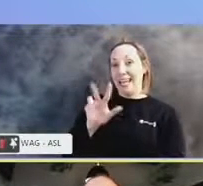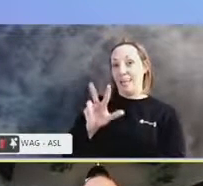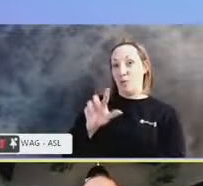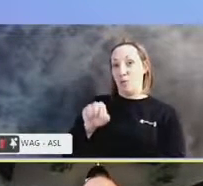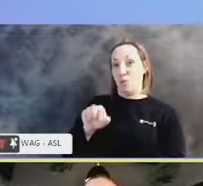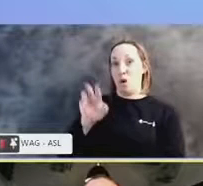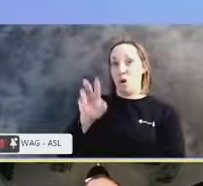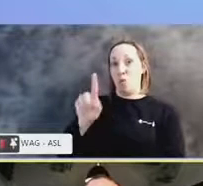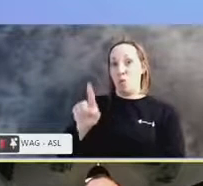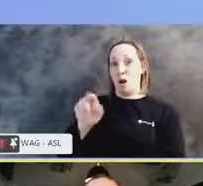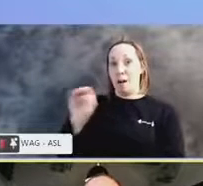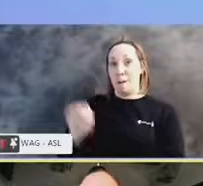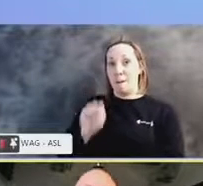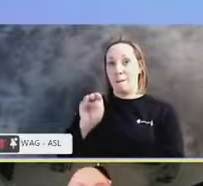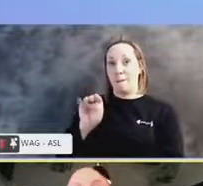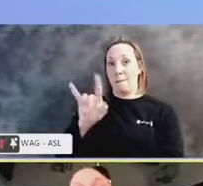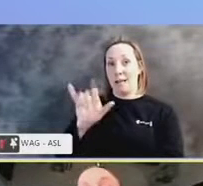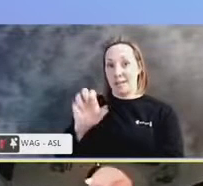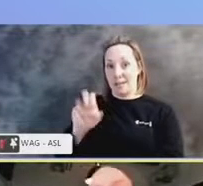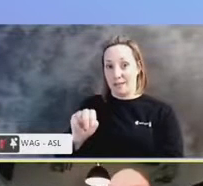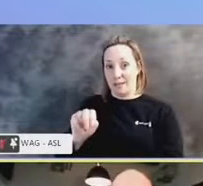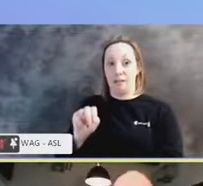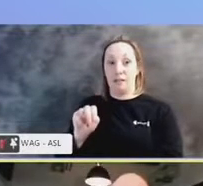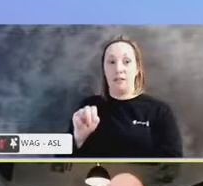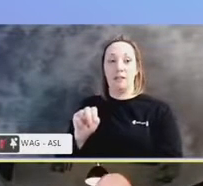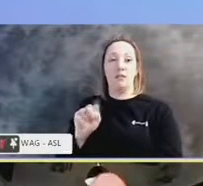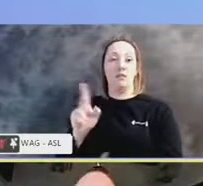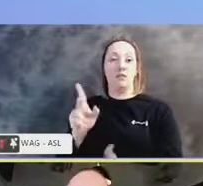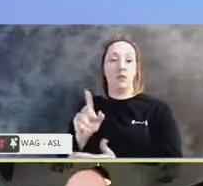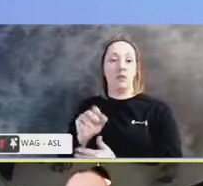everyone's benefit period I am right here now.